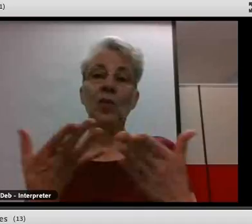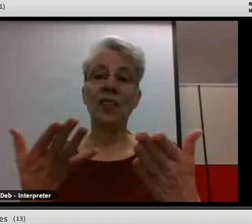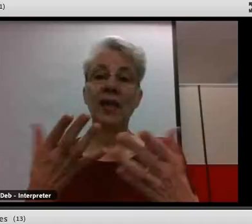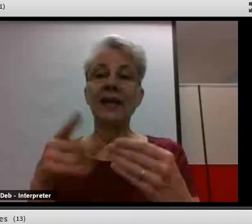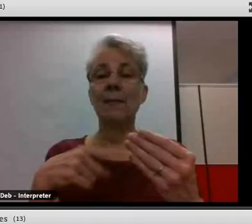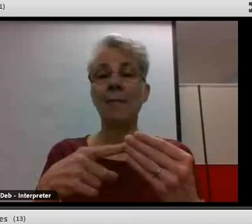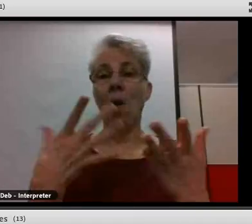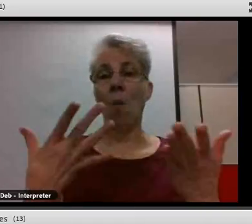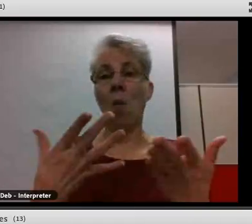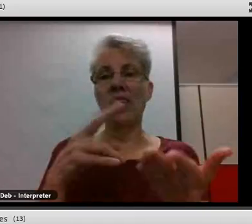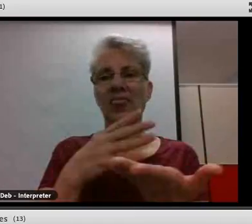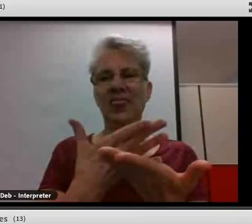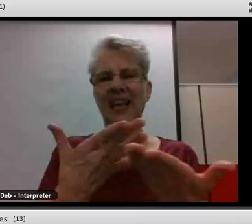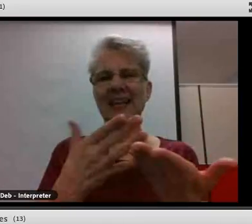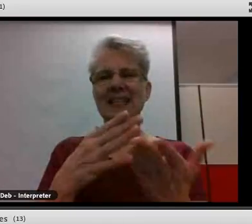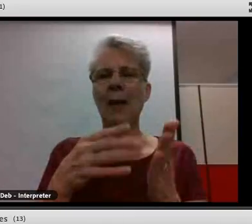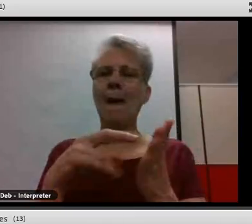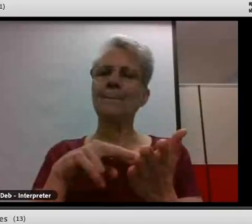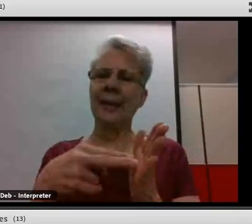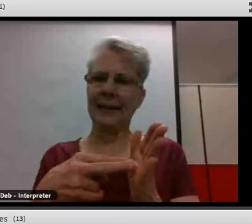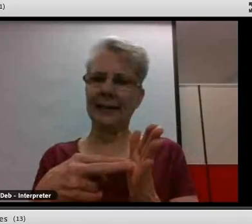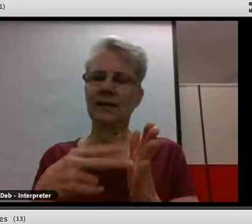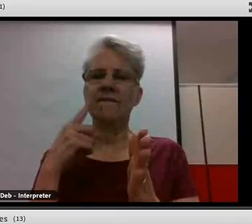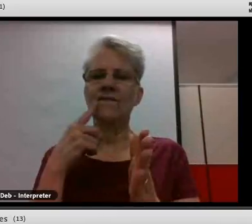that I didn't get before.